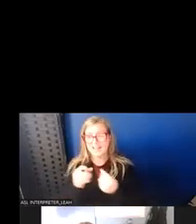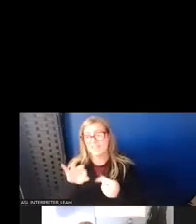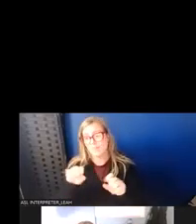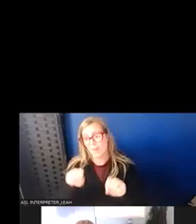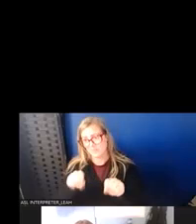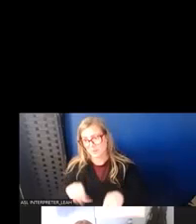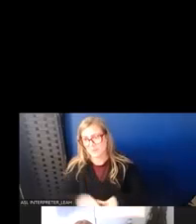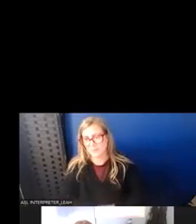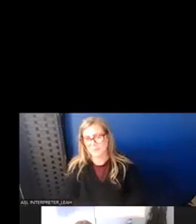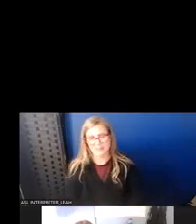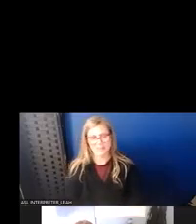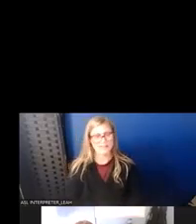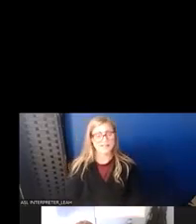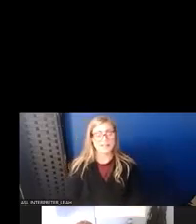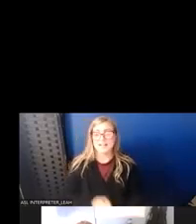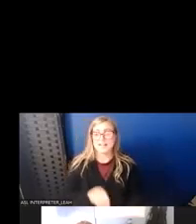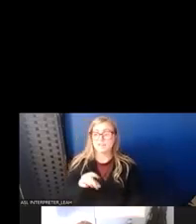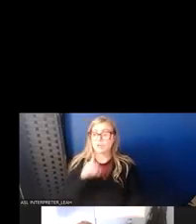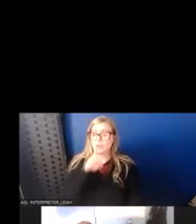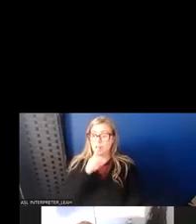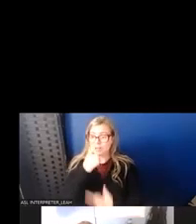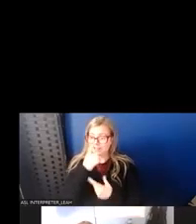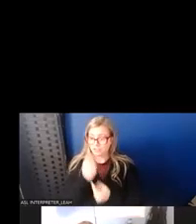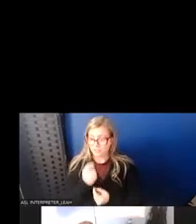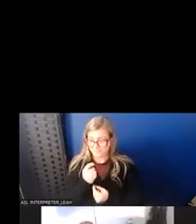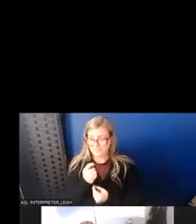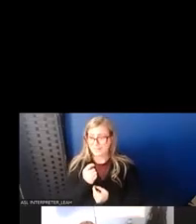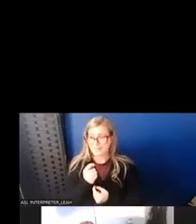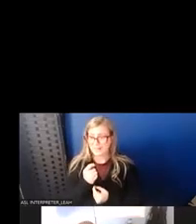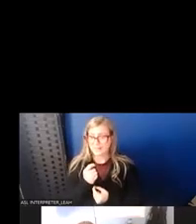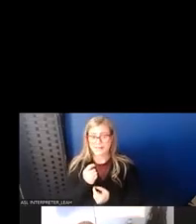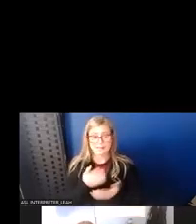And if you're interested in things related to team science.